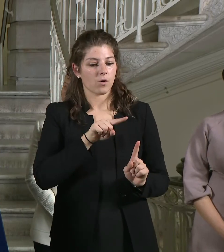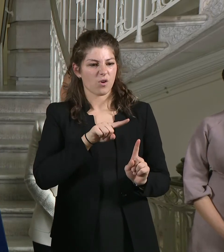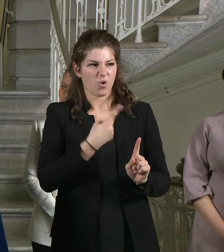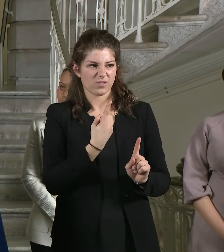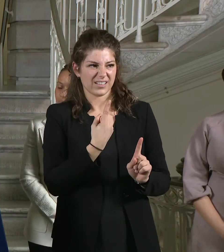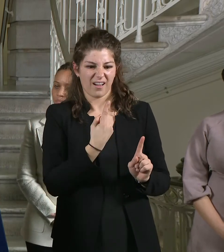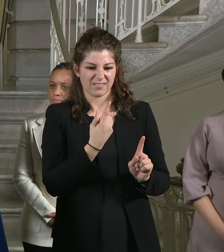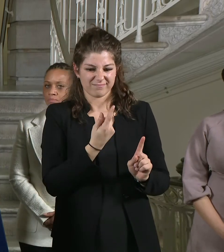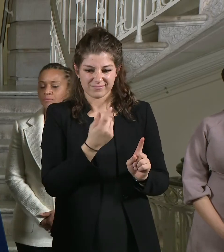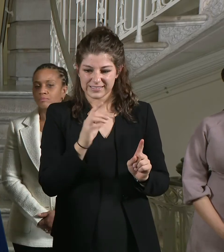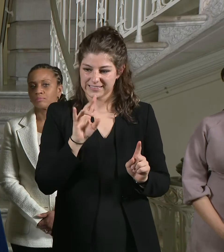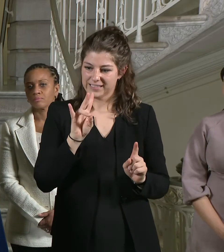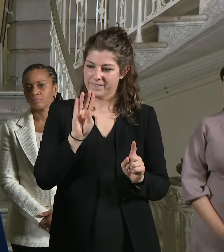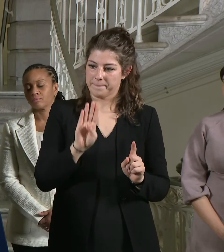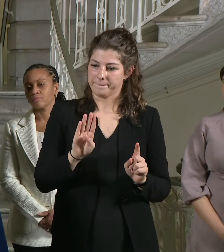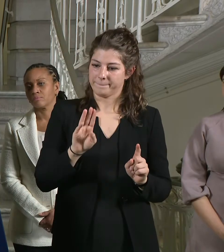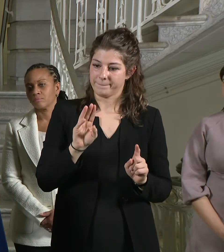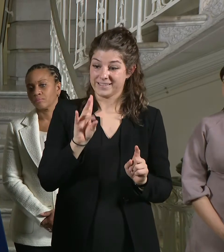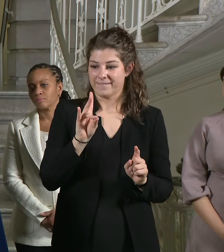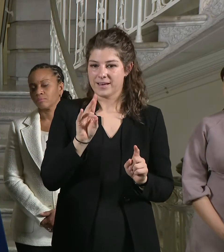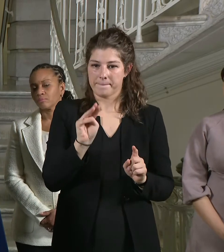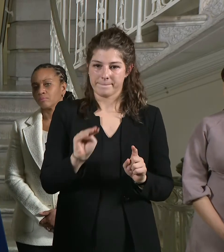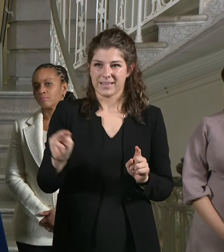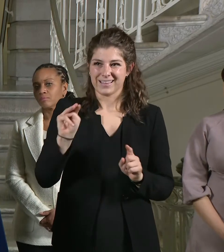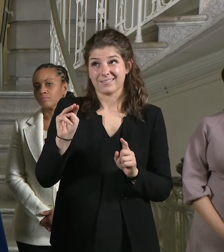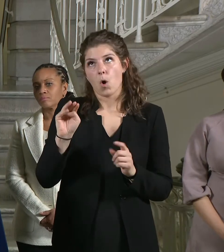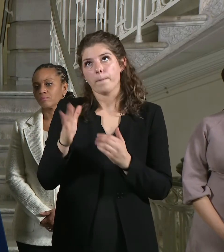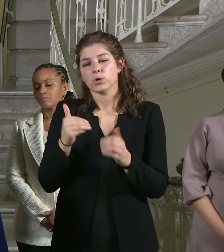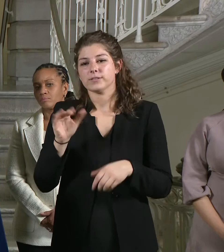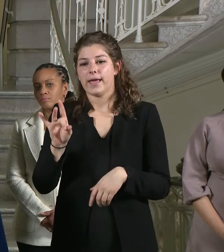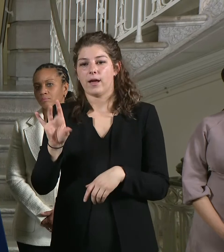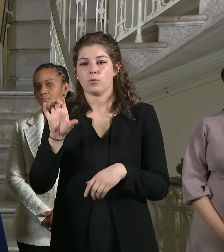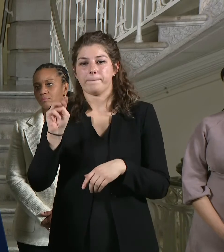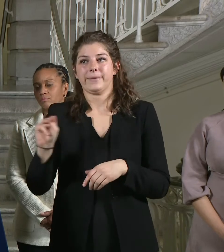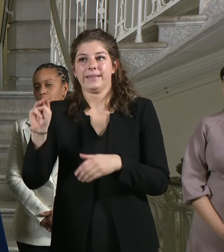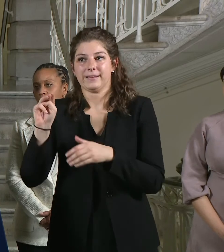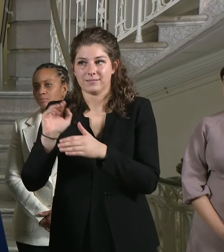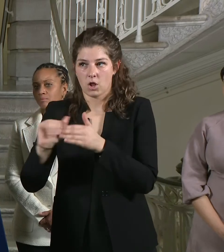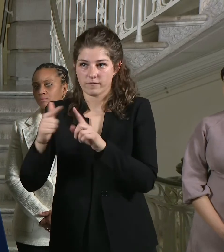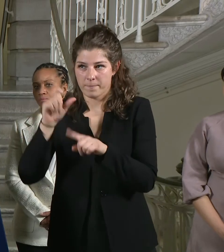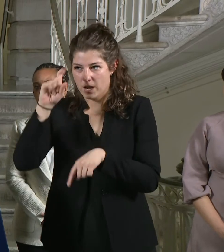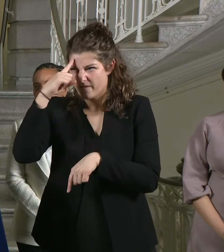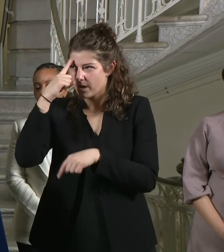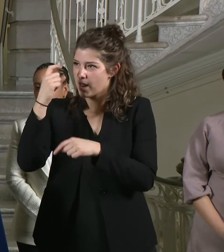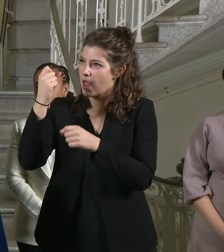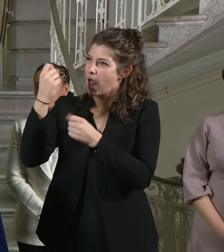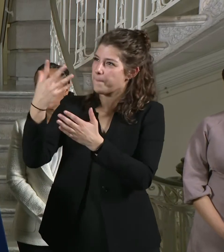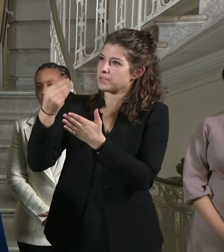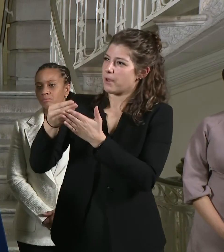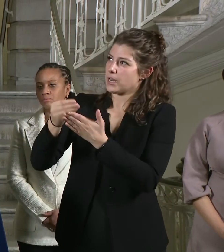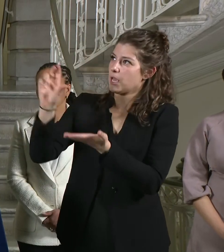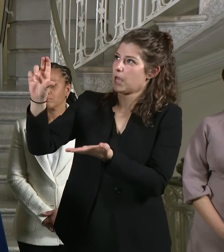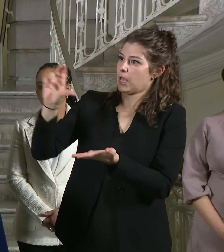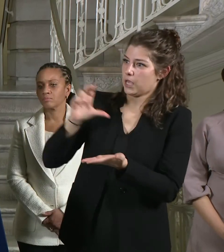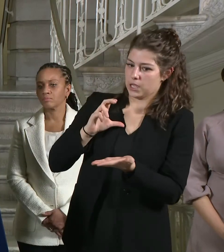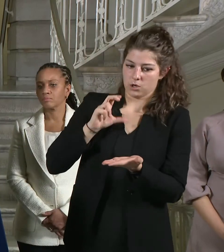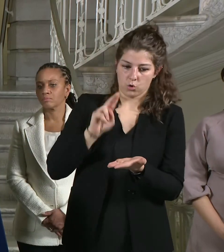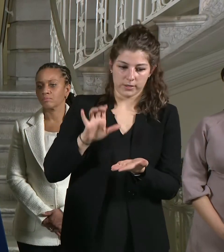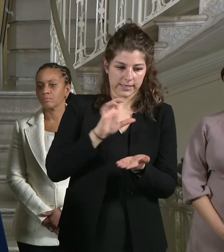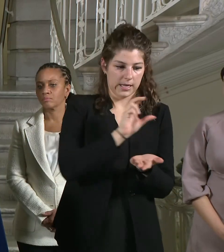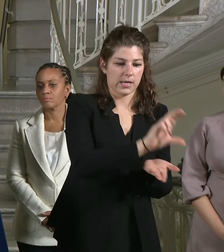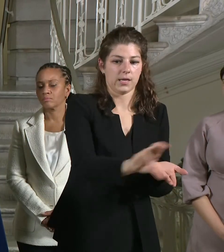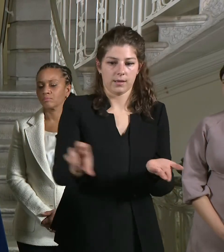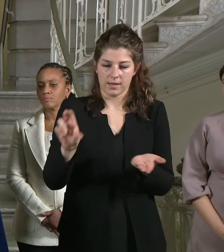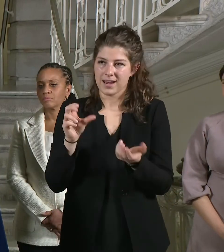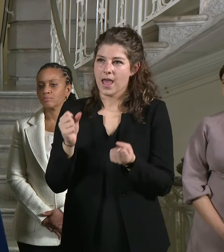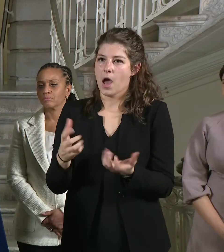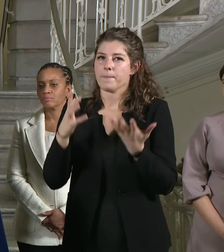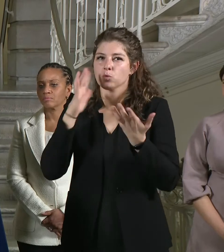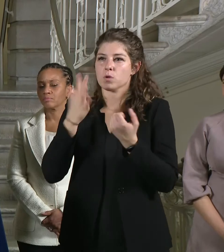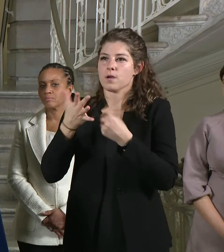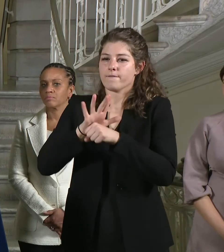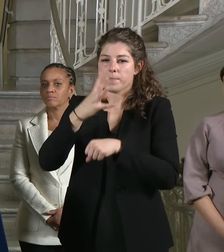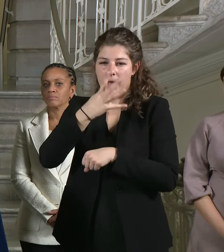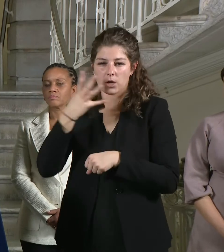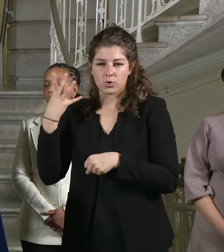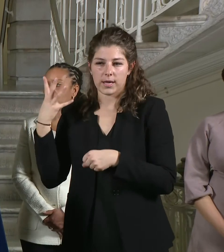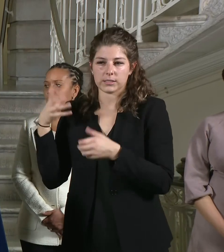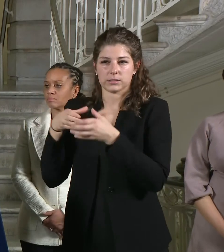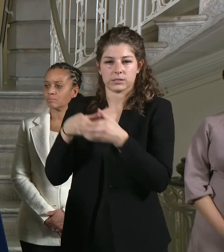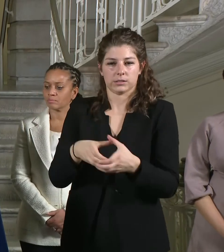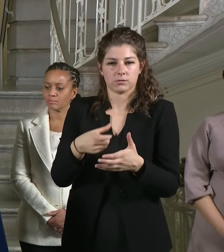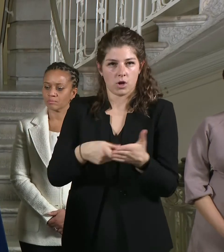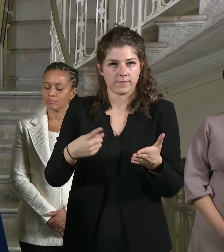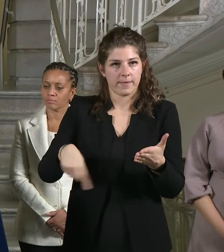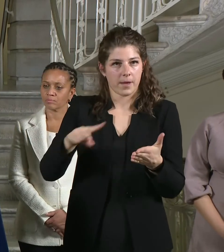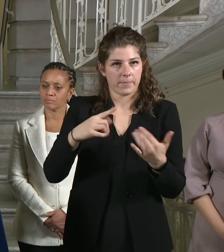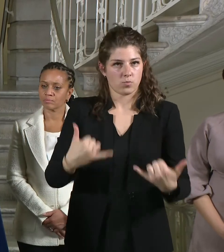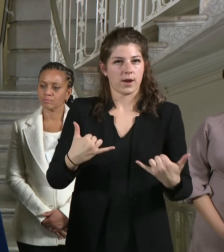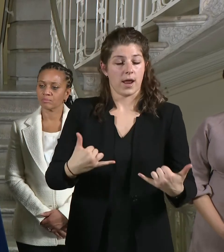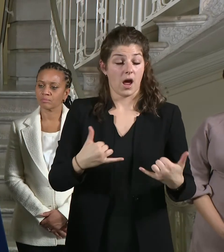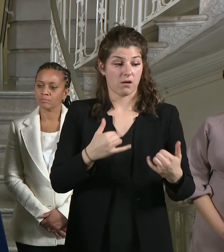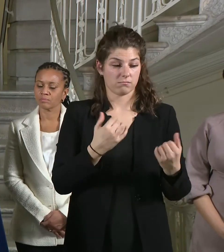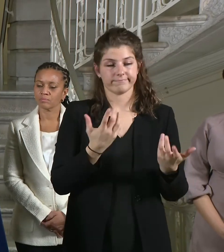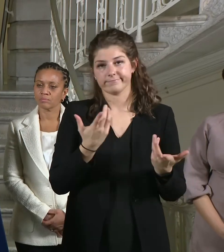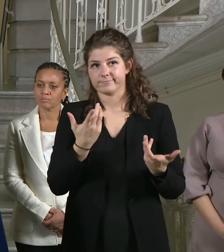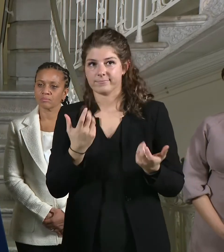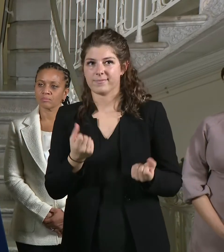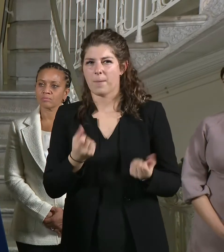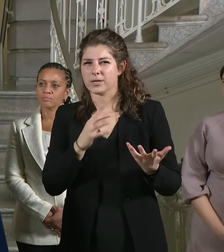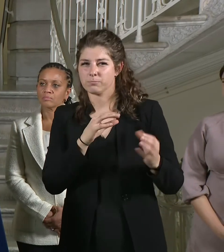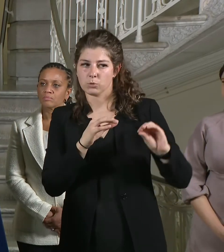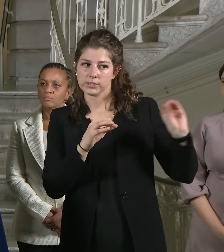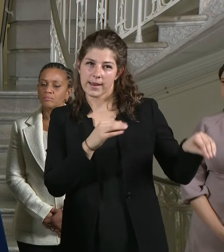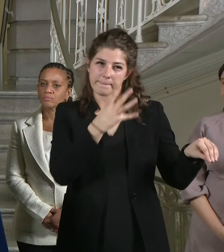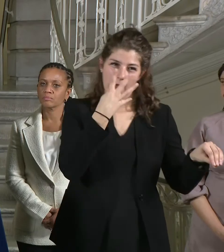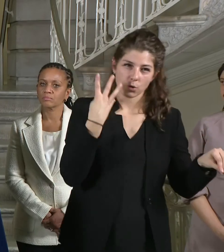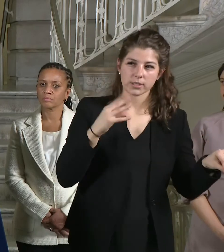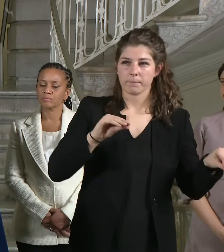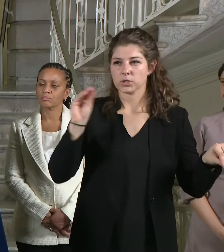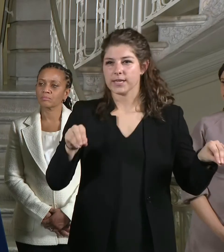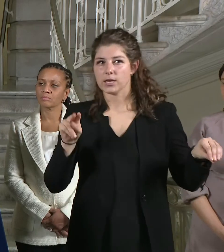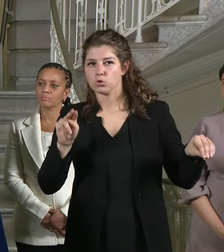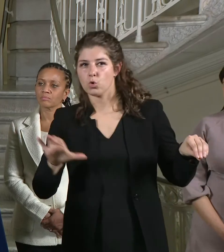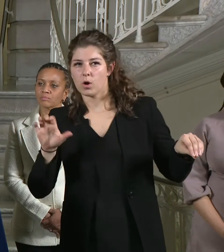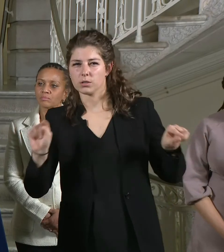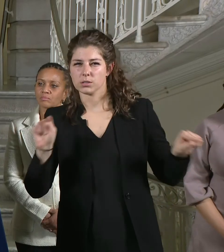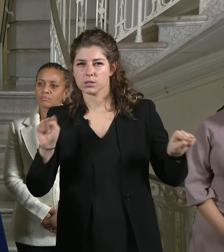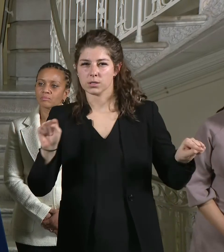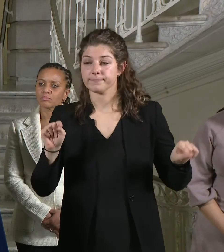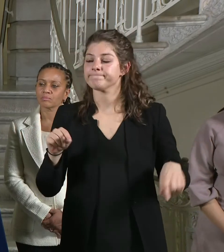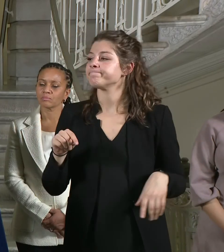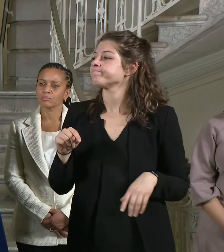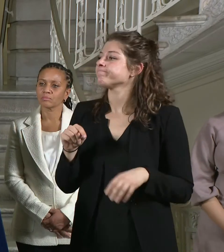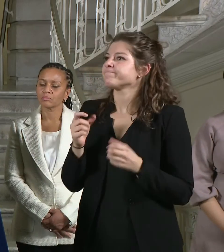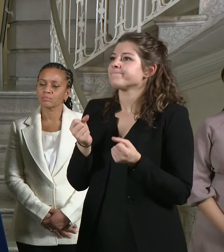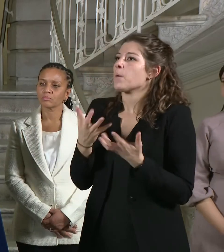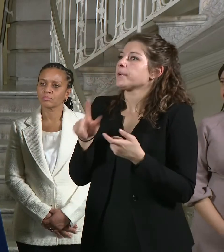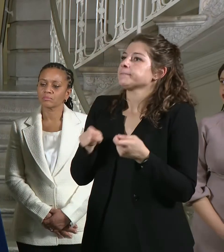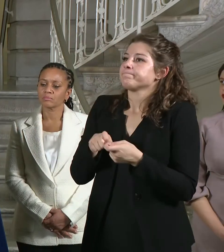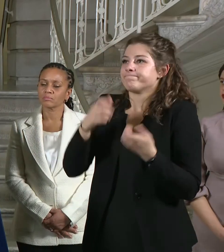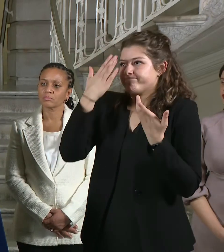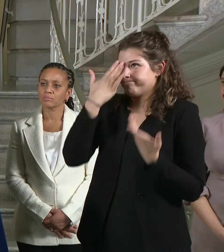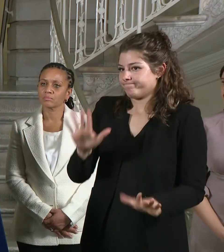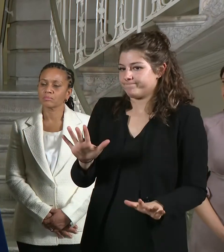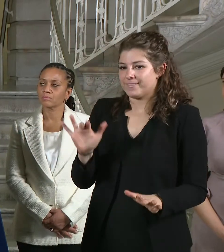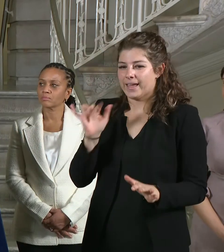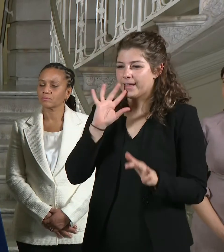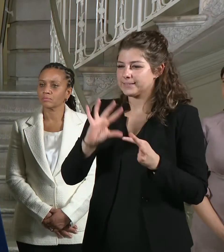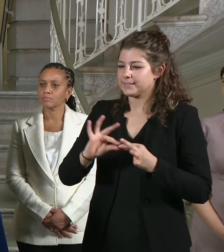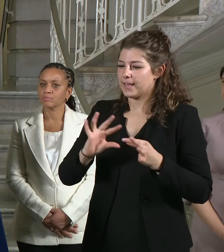[ INDISCERNIBL